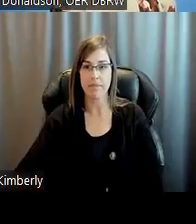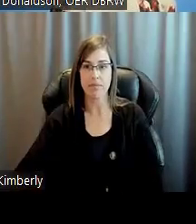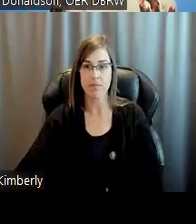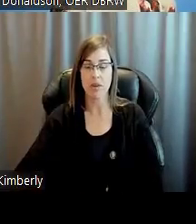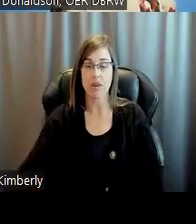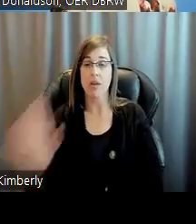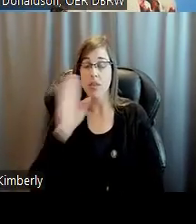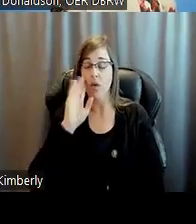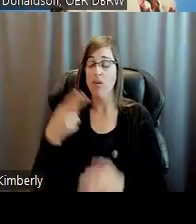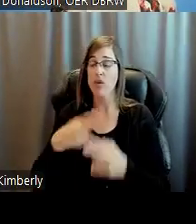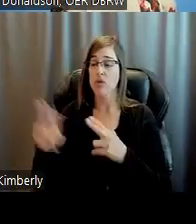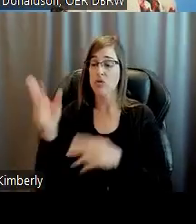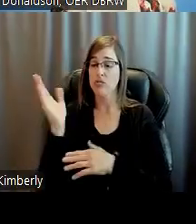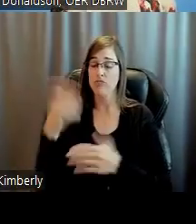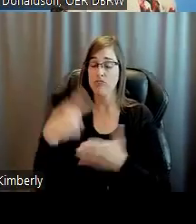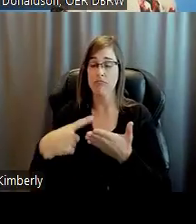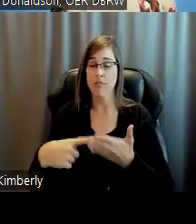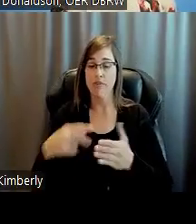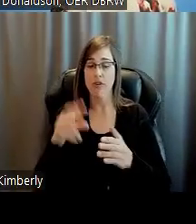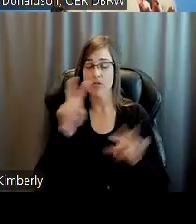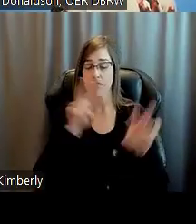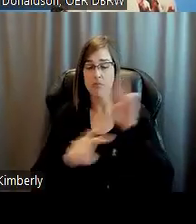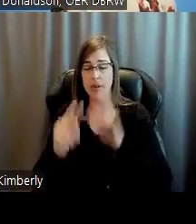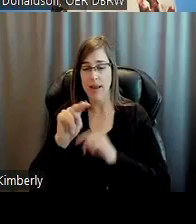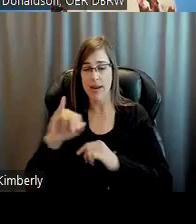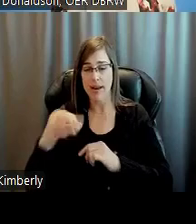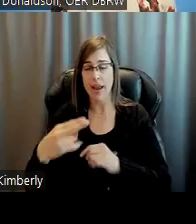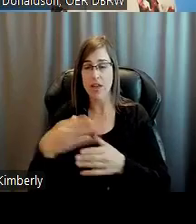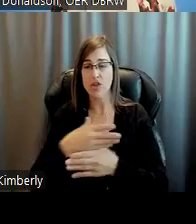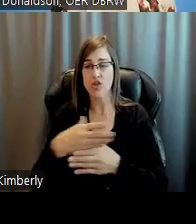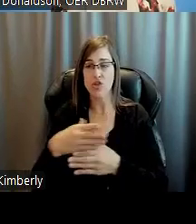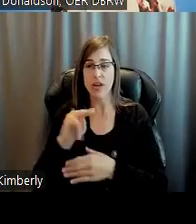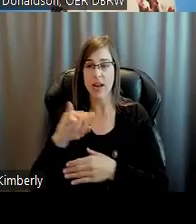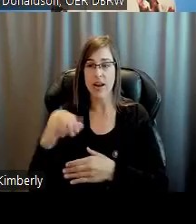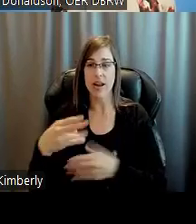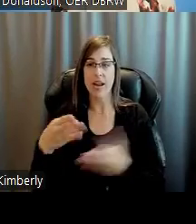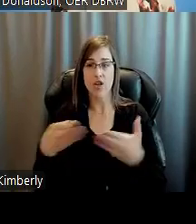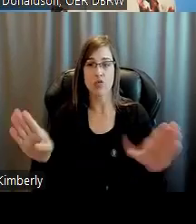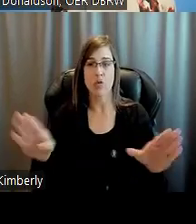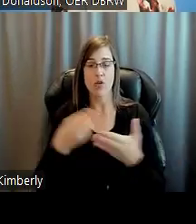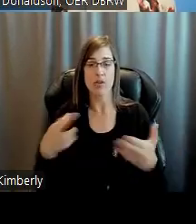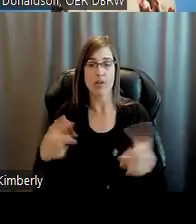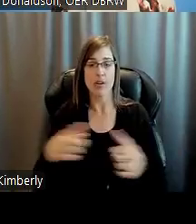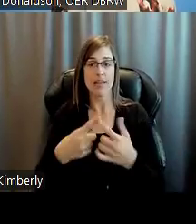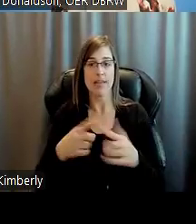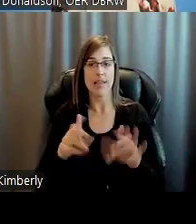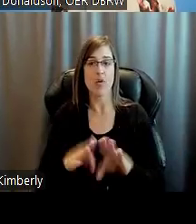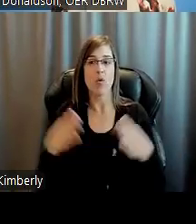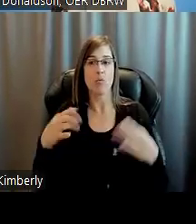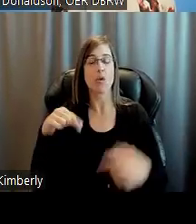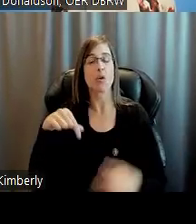of navigating NIH, sharing some NIH-wide resources, and then we will open to Q&A from the audience.